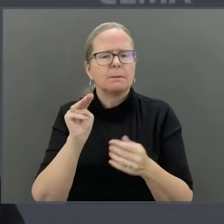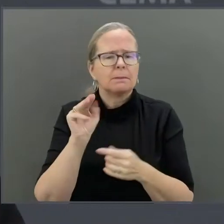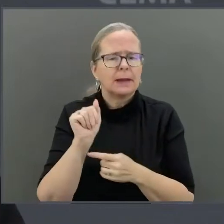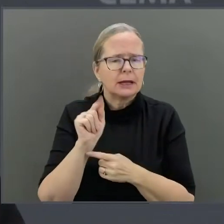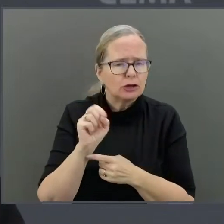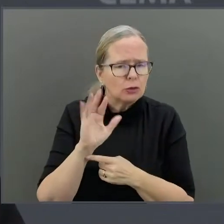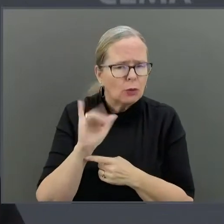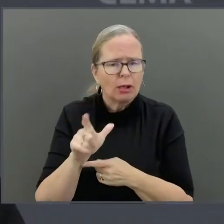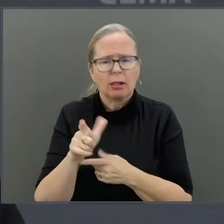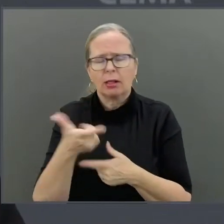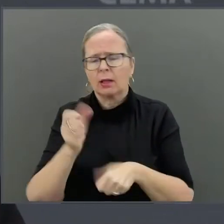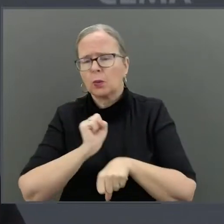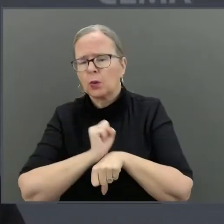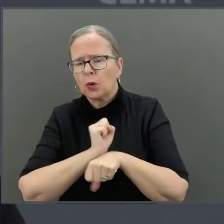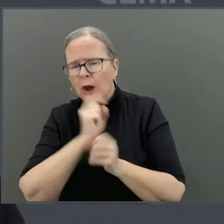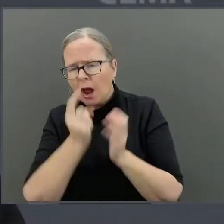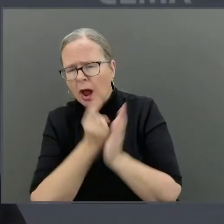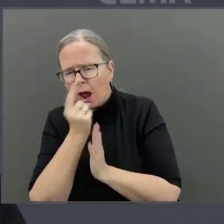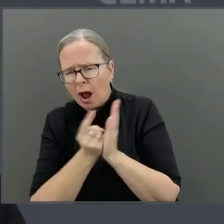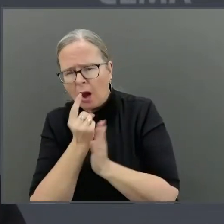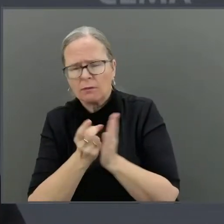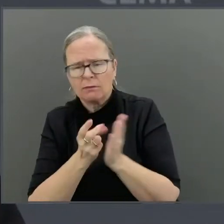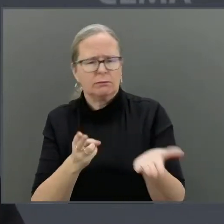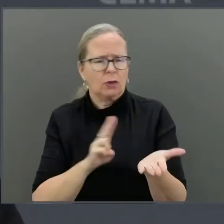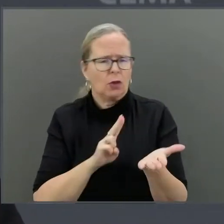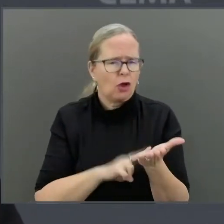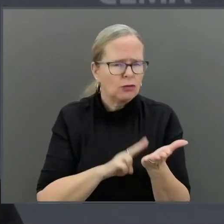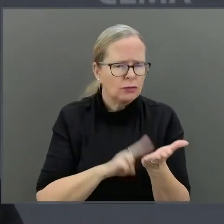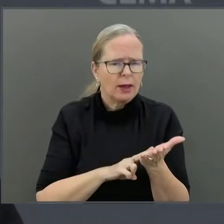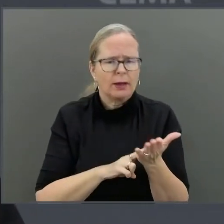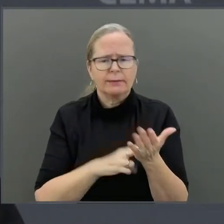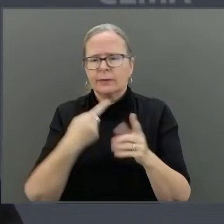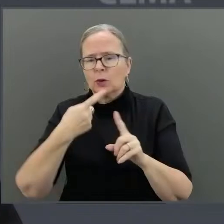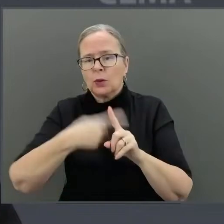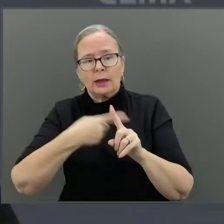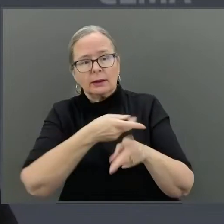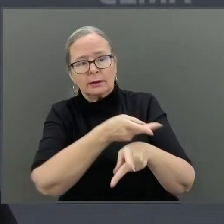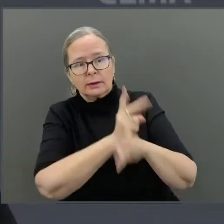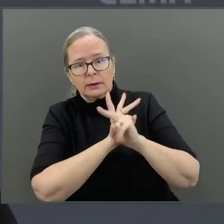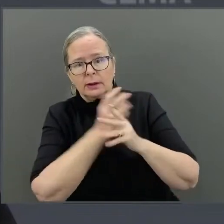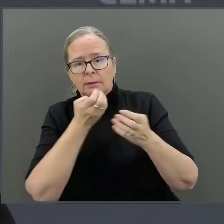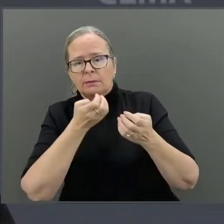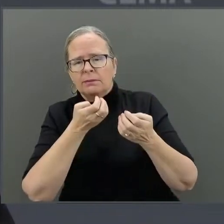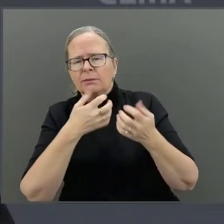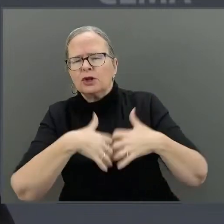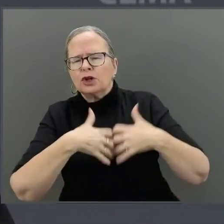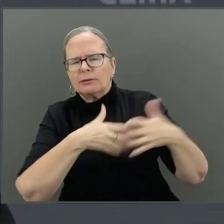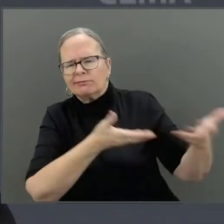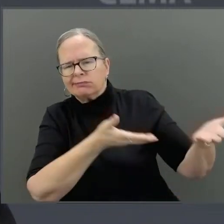is all being tracked while I don't have any precise details at this point on the totals